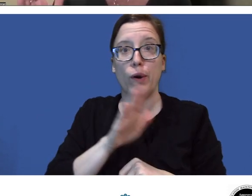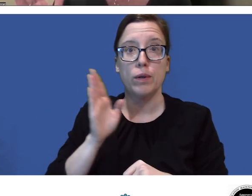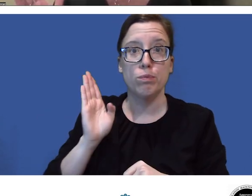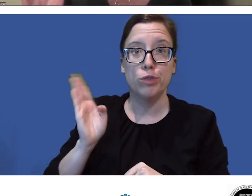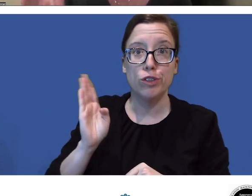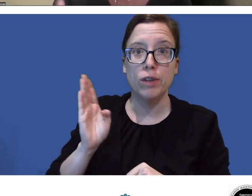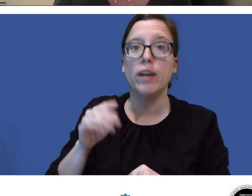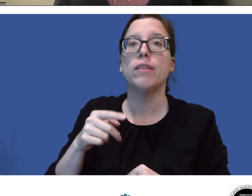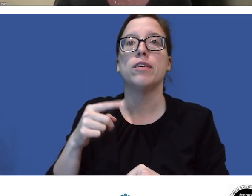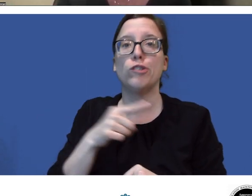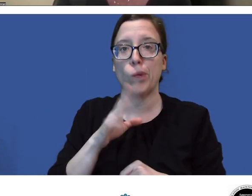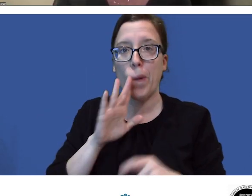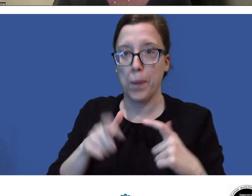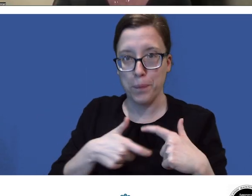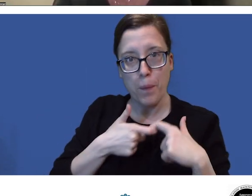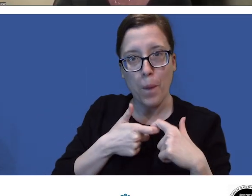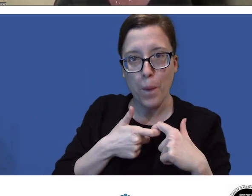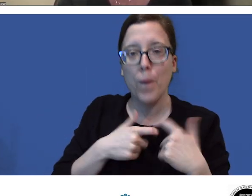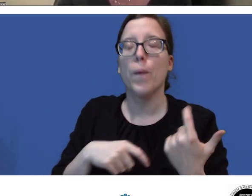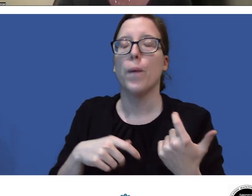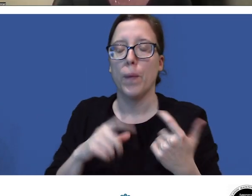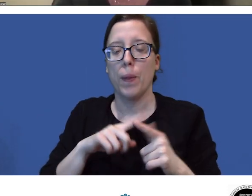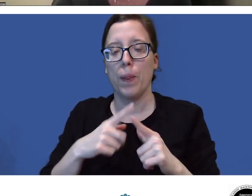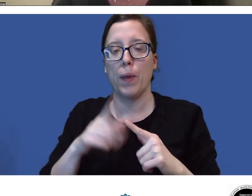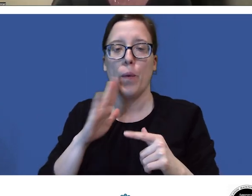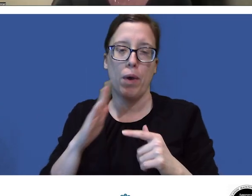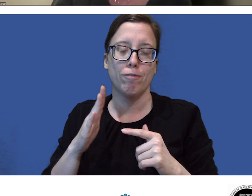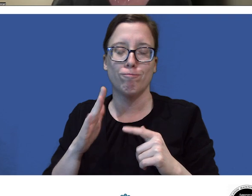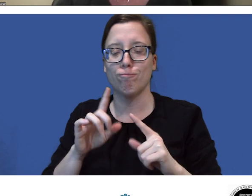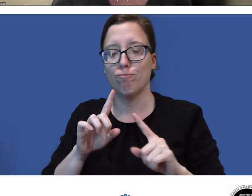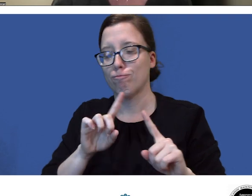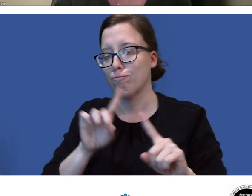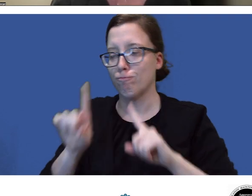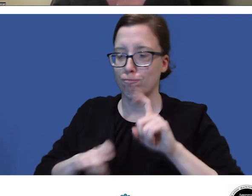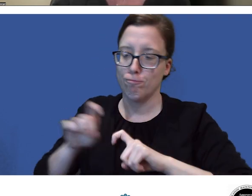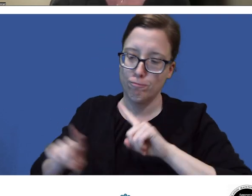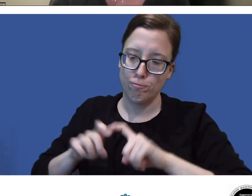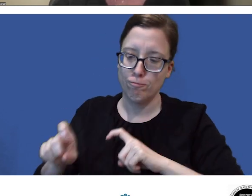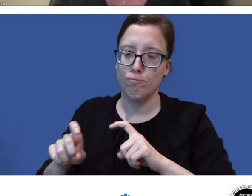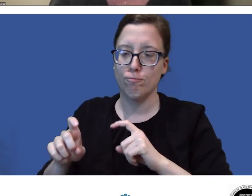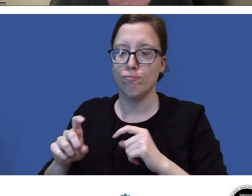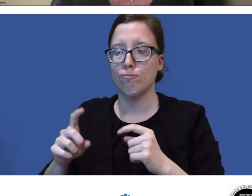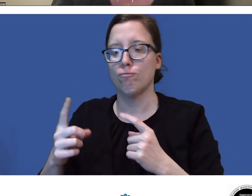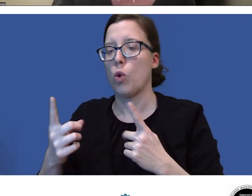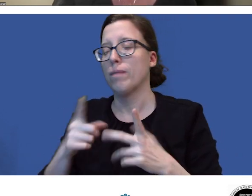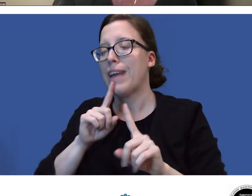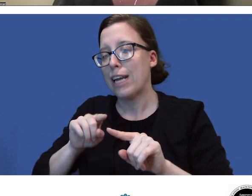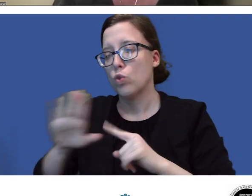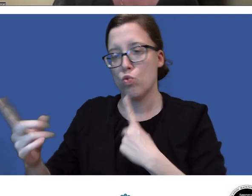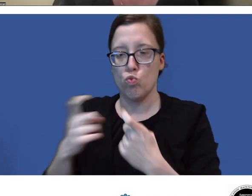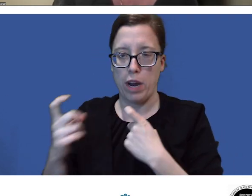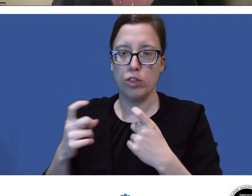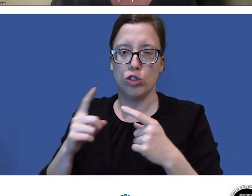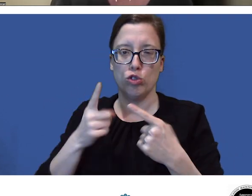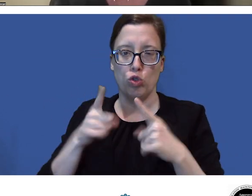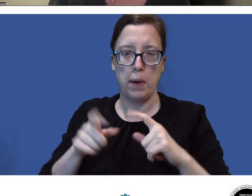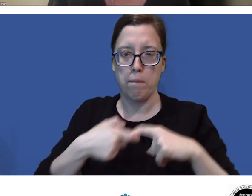she'll stop and we will go ahead and do the Q&A at those stopping points. However,